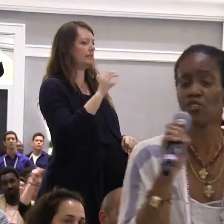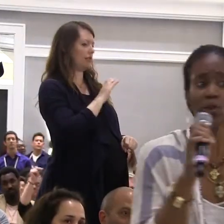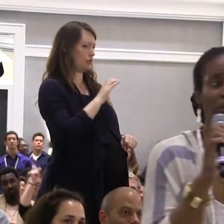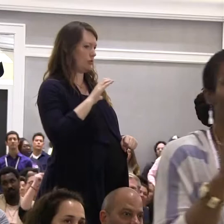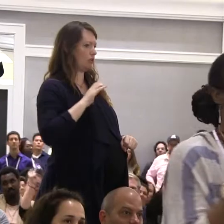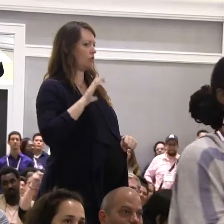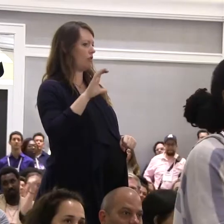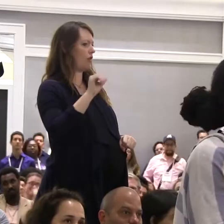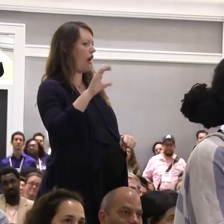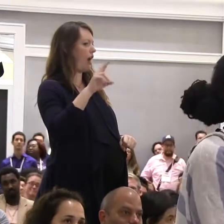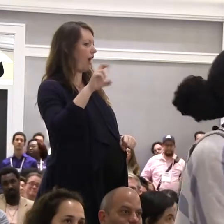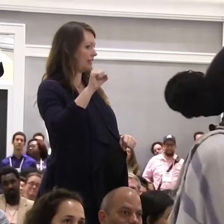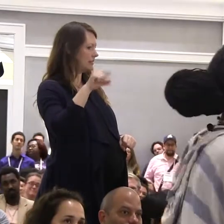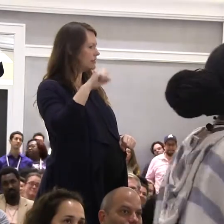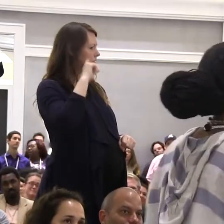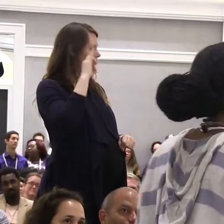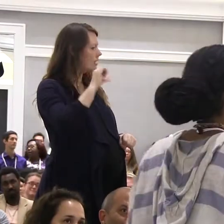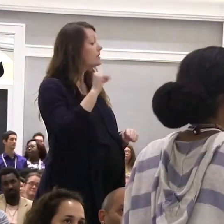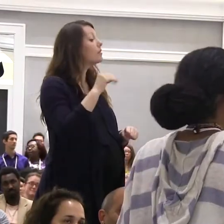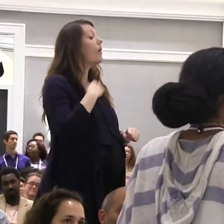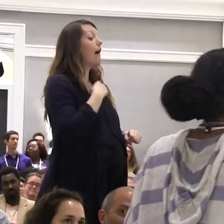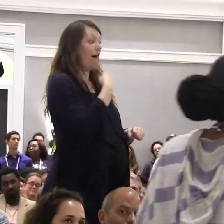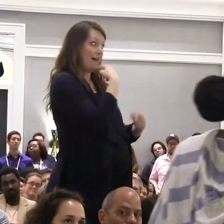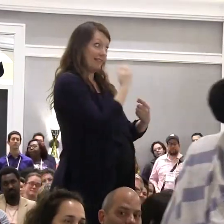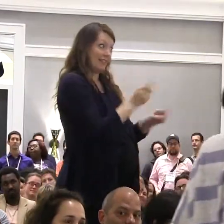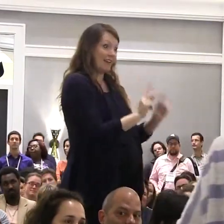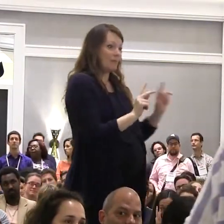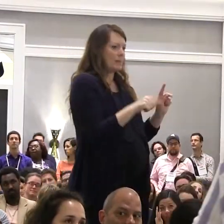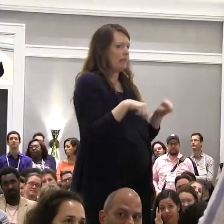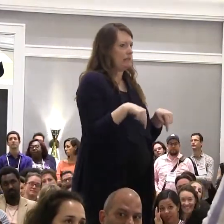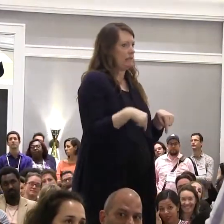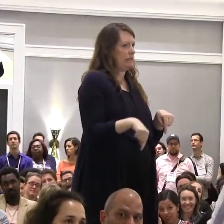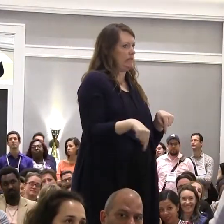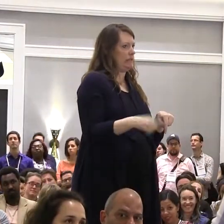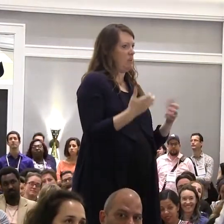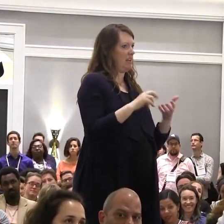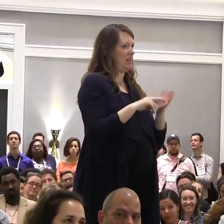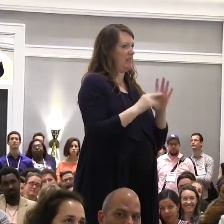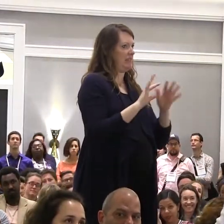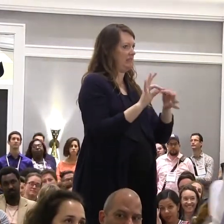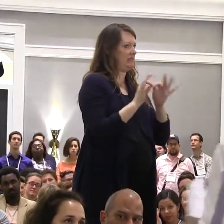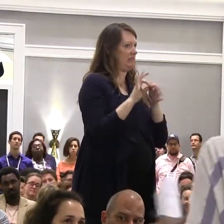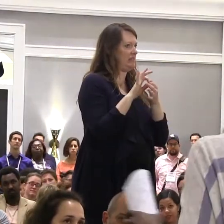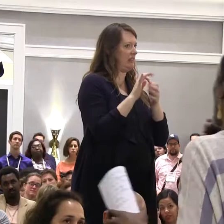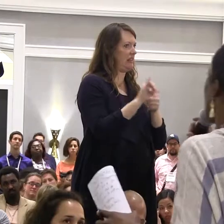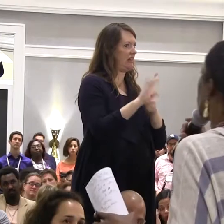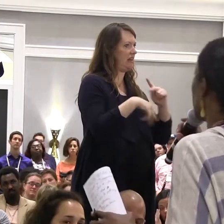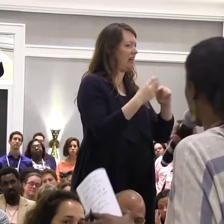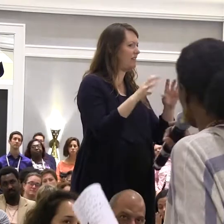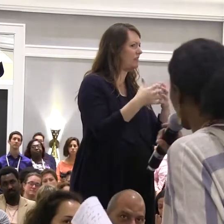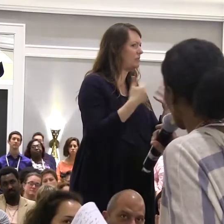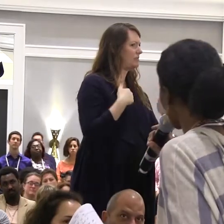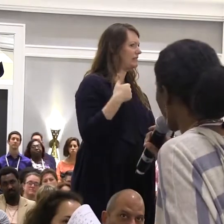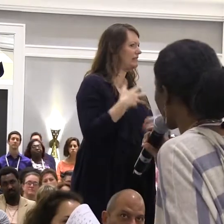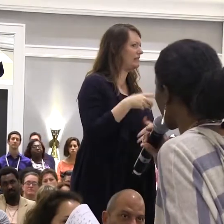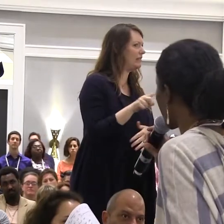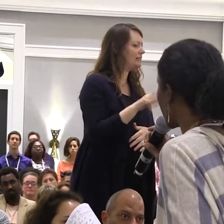I often say to folks who are anxious about affinity groups, feel full fearful about them, it is just not that radical.